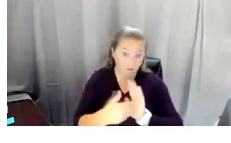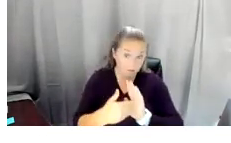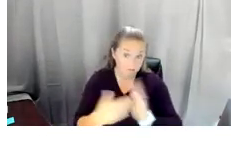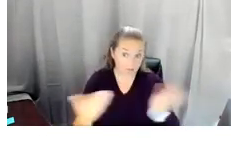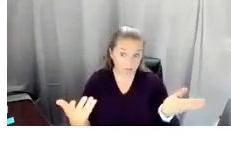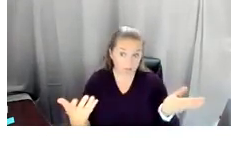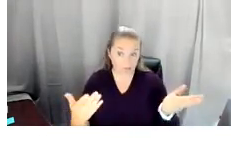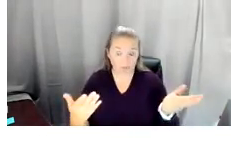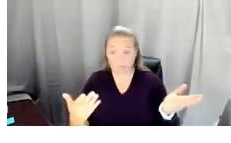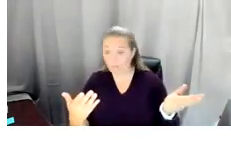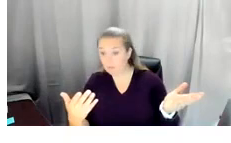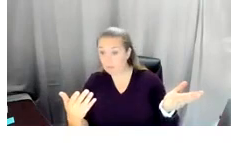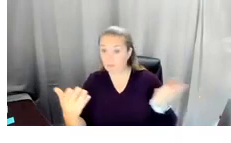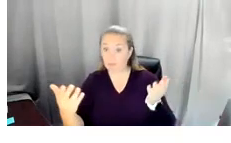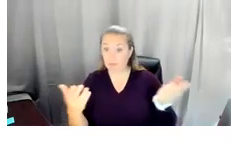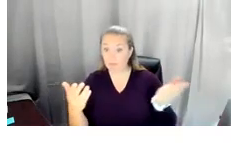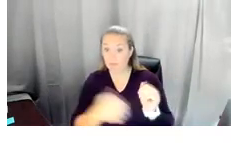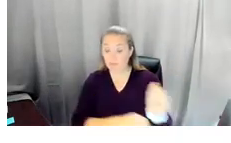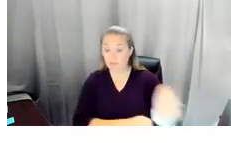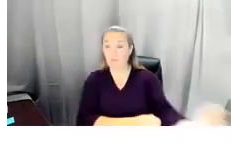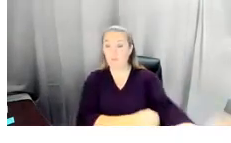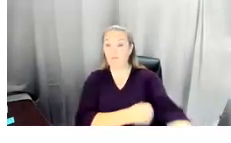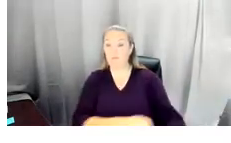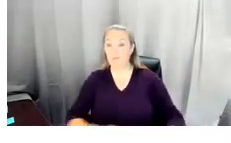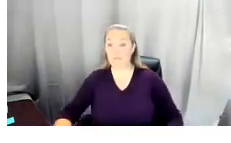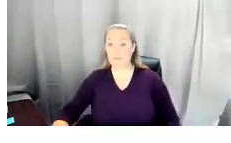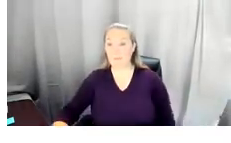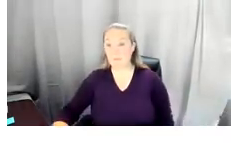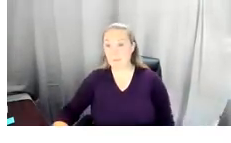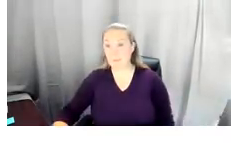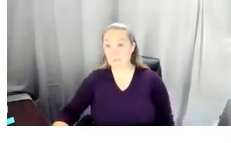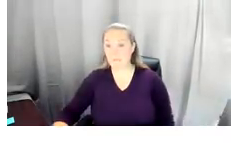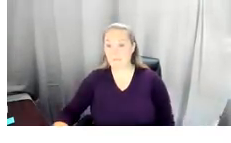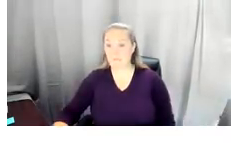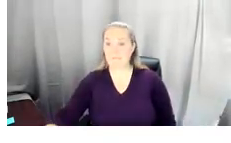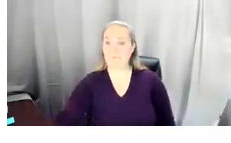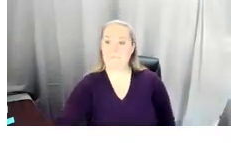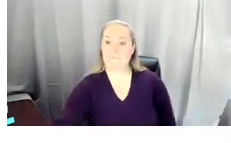TAMASO AND VIRGINIA AND ADAM ARE THERE ANY KEY PIECES THAT DID NOT GET COMMUNICATED BECAUSE MY AUDIO WAS DROPPING